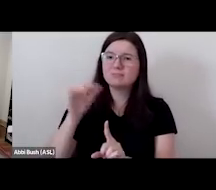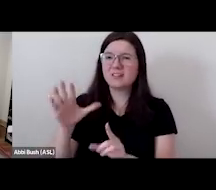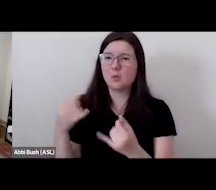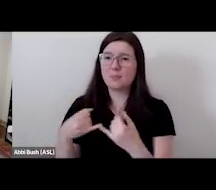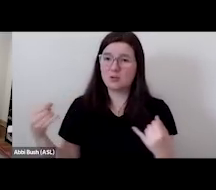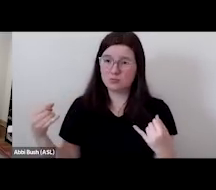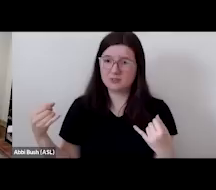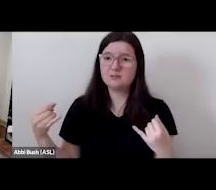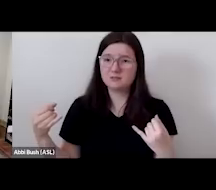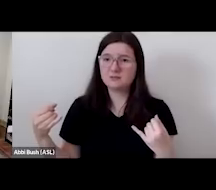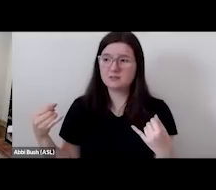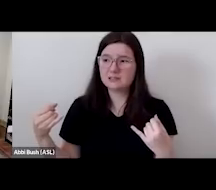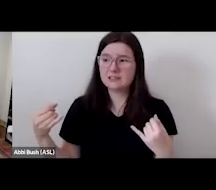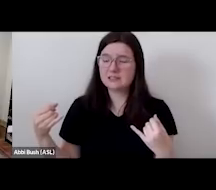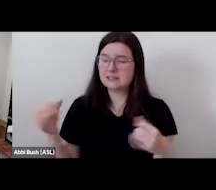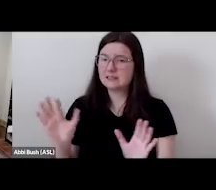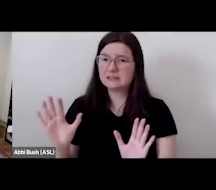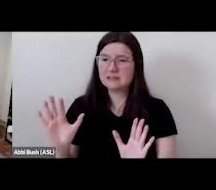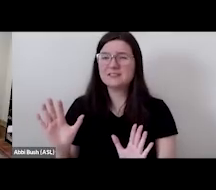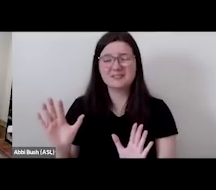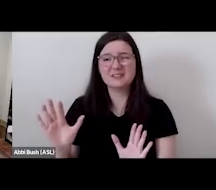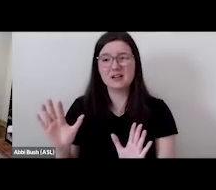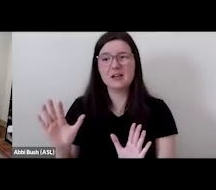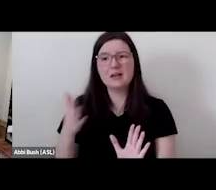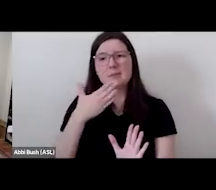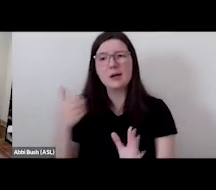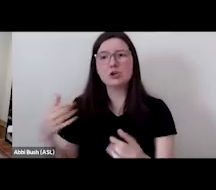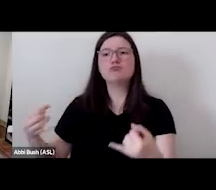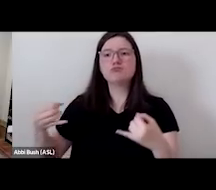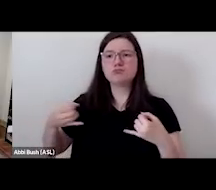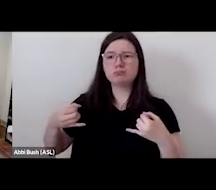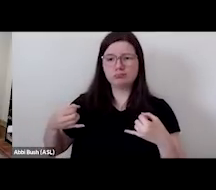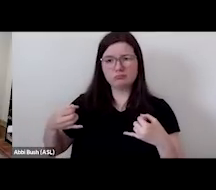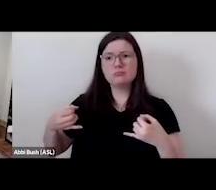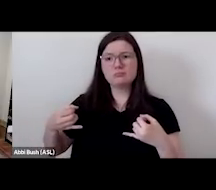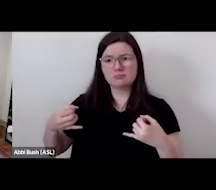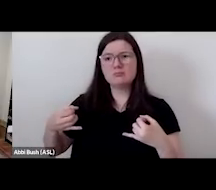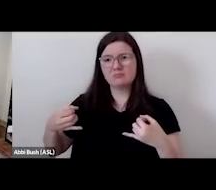And so when we can in, when you can bring that back in whatever way it looks like, I really do try to.